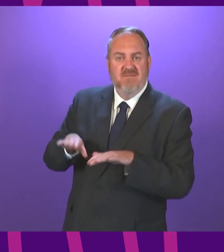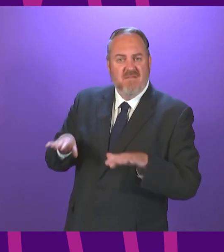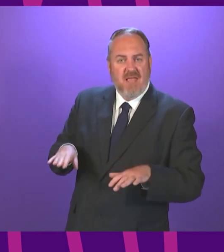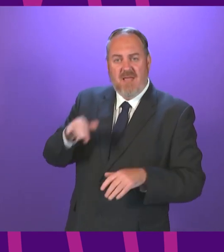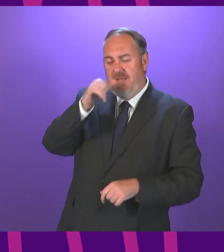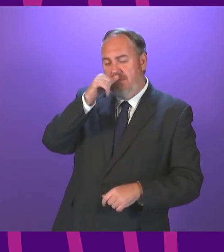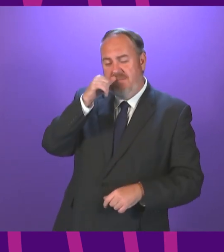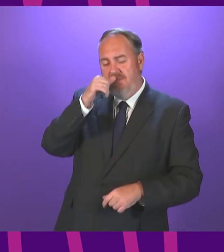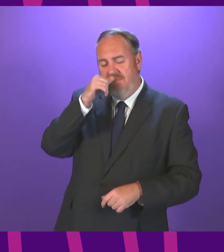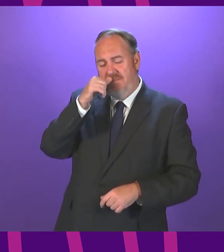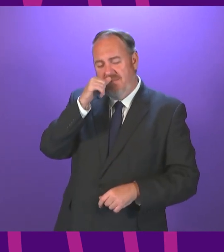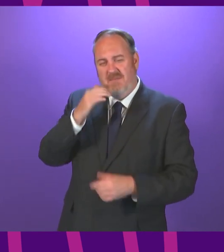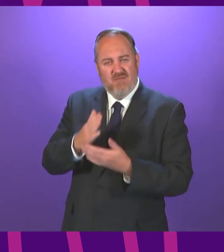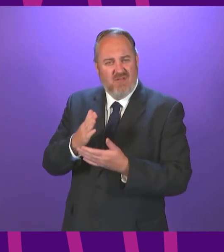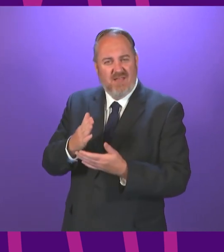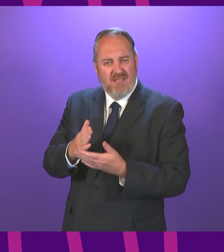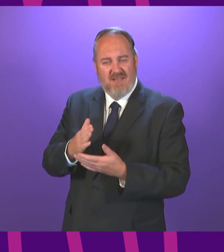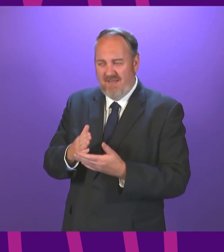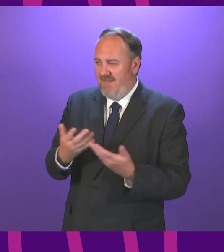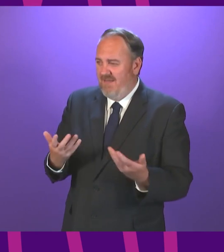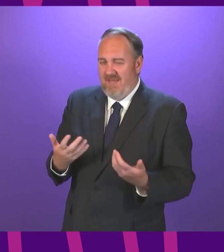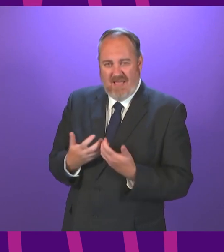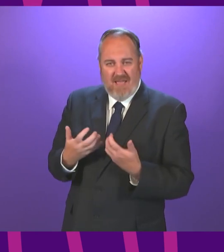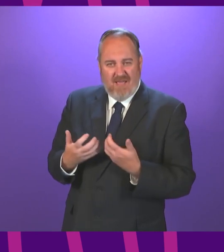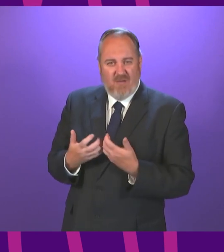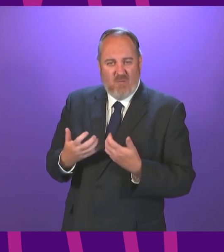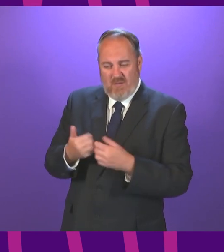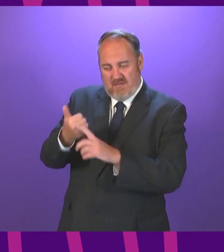implications of doing so. The way to deal with pressure on our health service right now is to